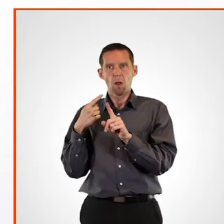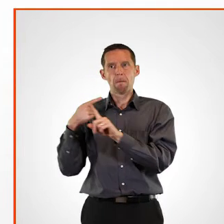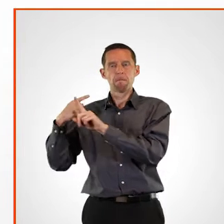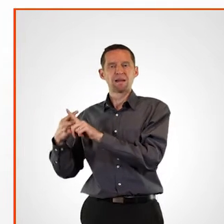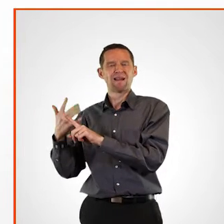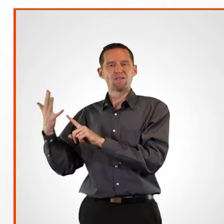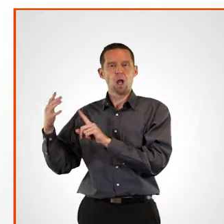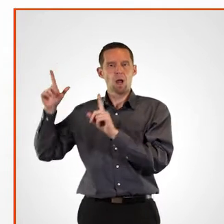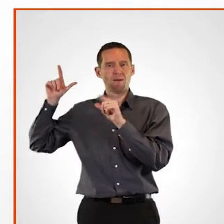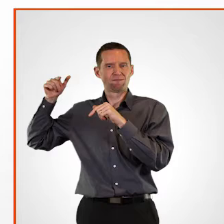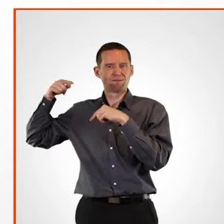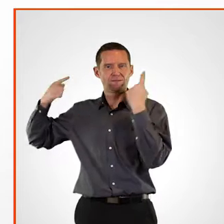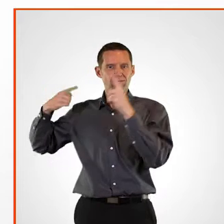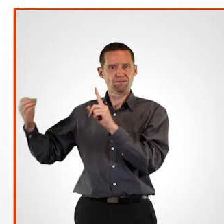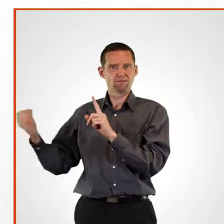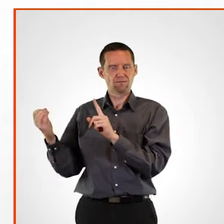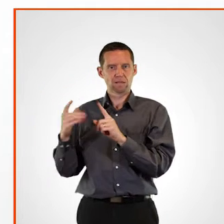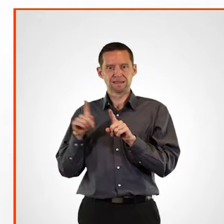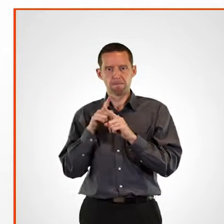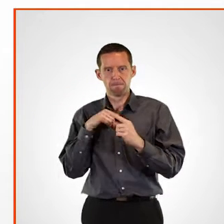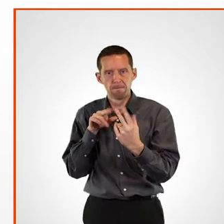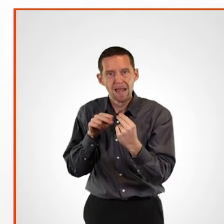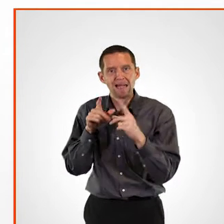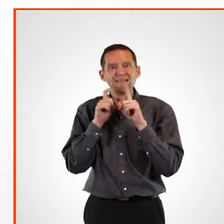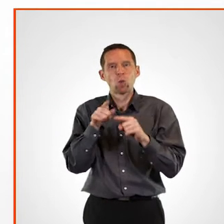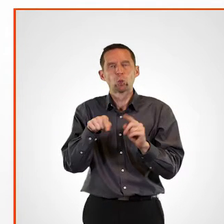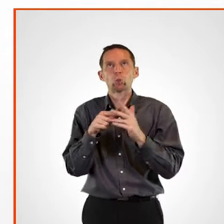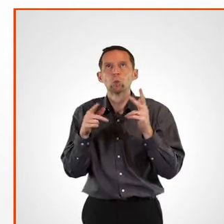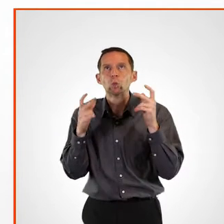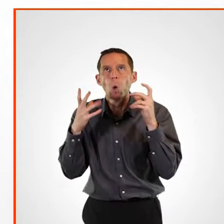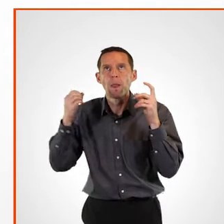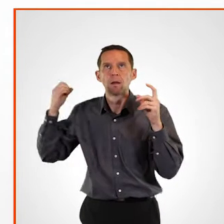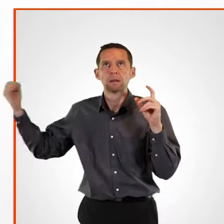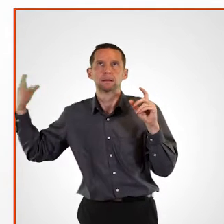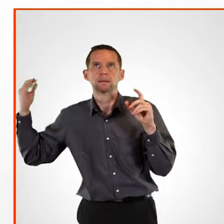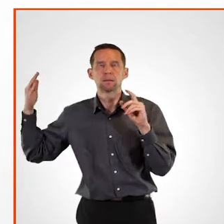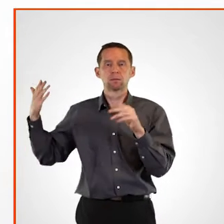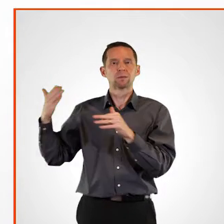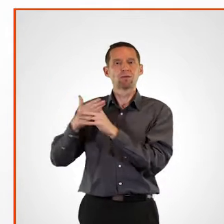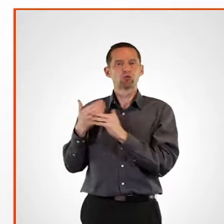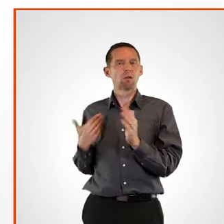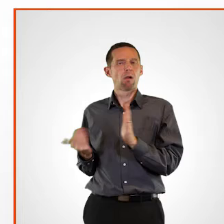and a plus-five signal to noise ratio, so more difficult listening conditions, and you see the difference in the scores there.